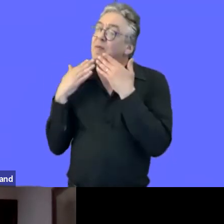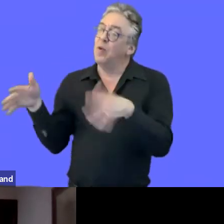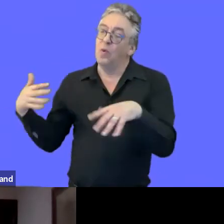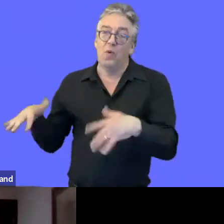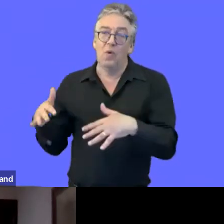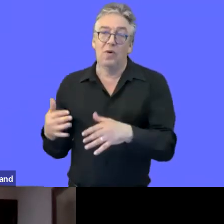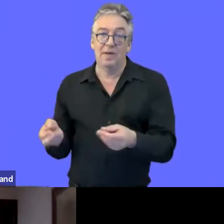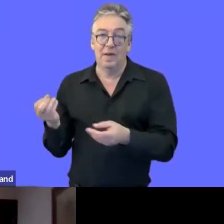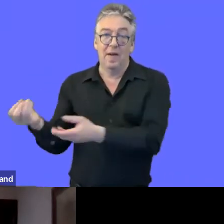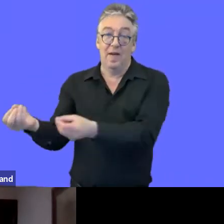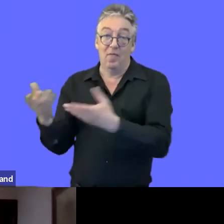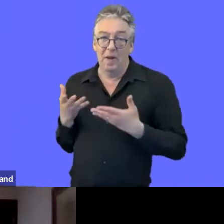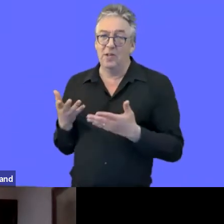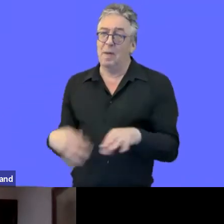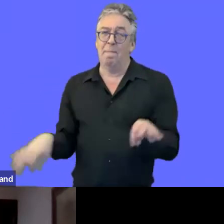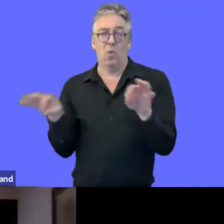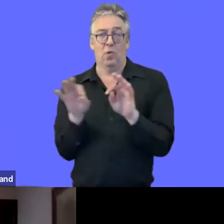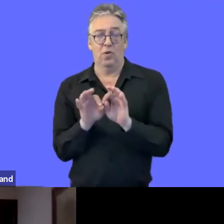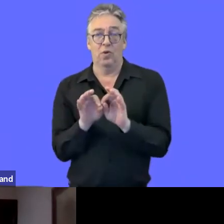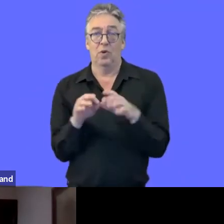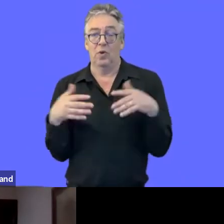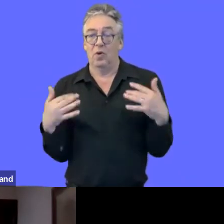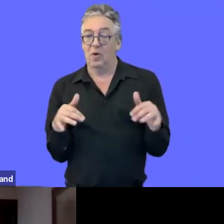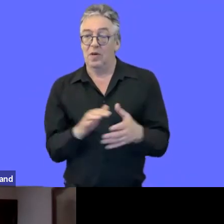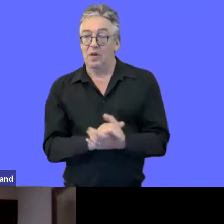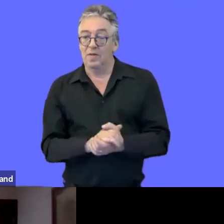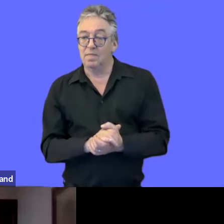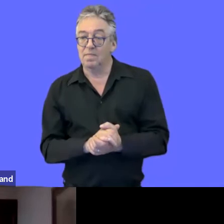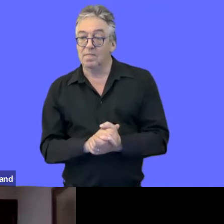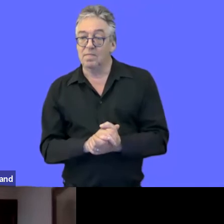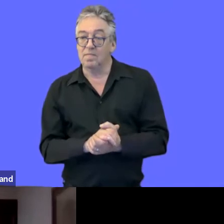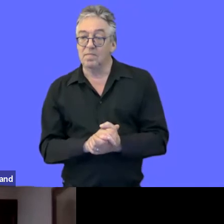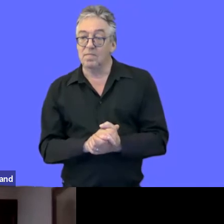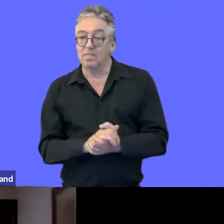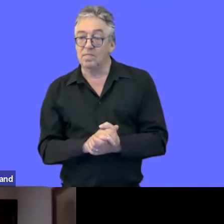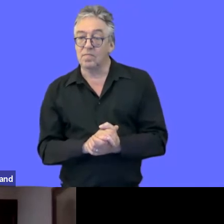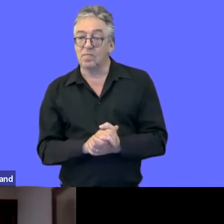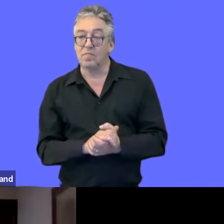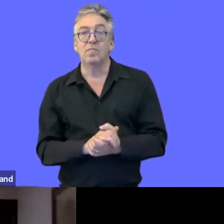and the revision that you have made in relation to this consideration